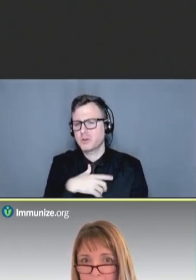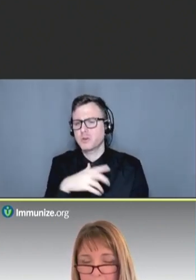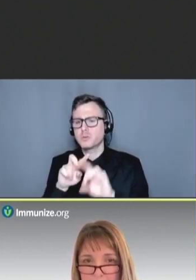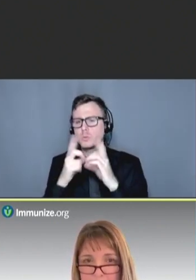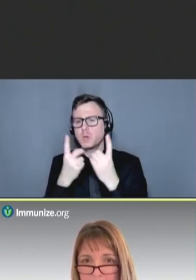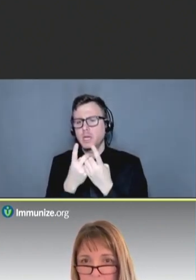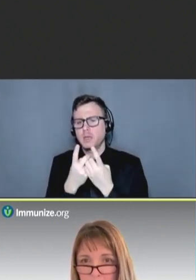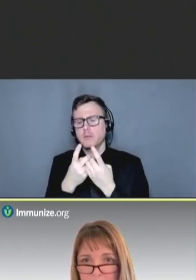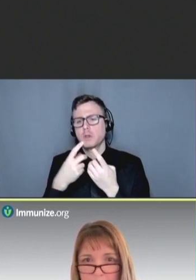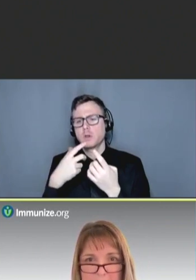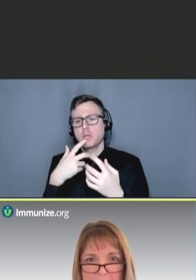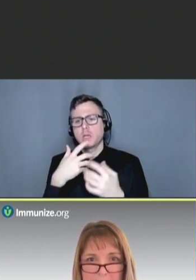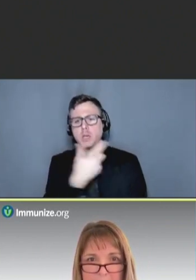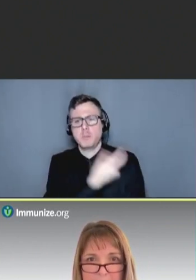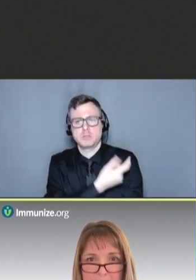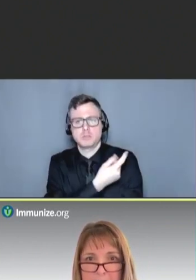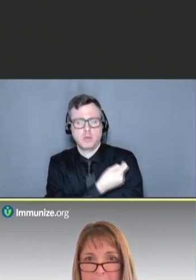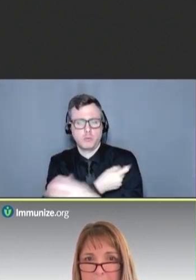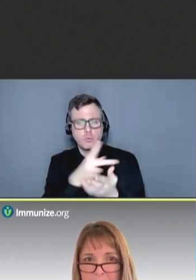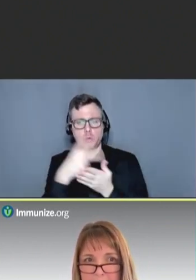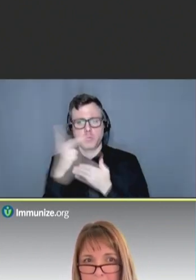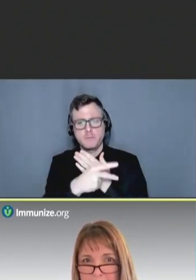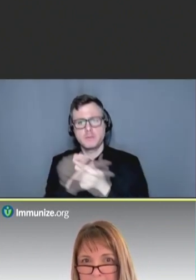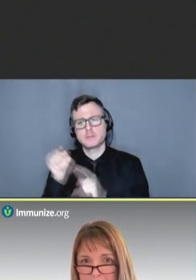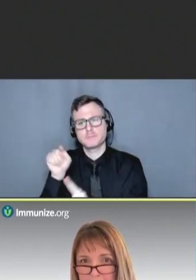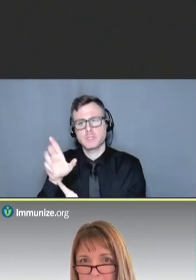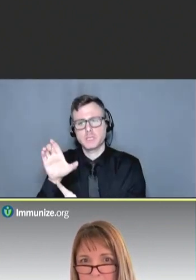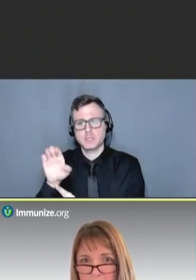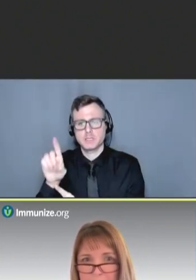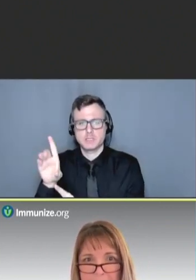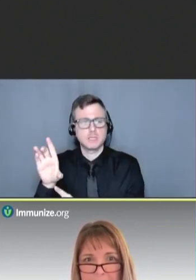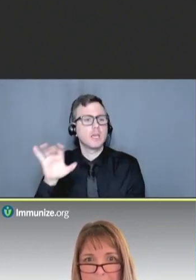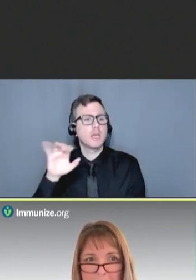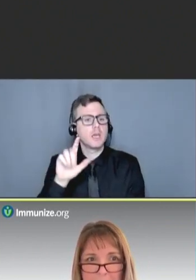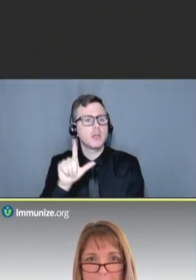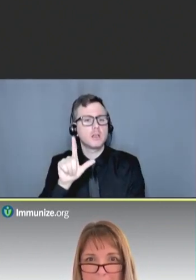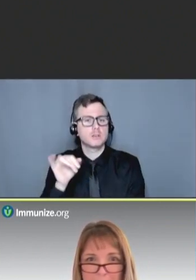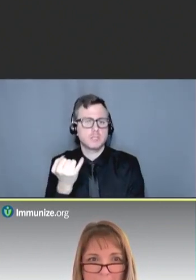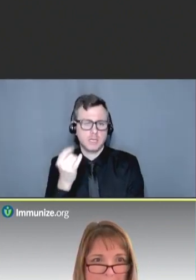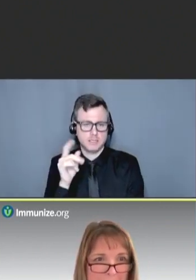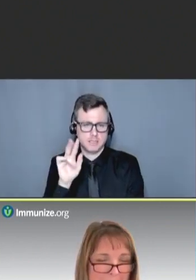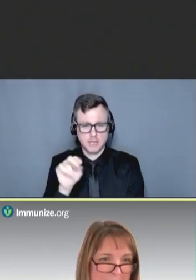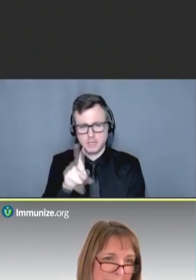National Immunization program at CDC, and LJ Tan who is at the American Medical Association.